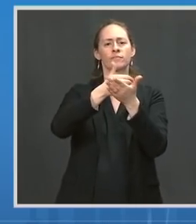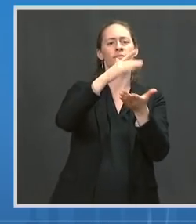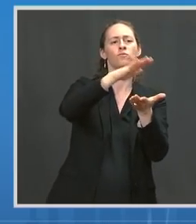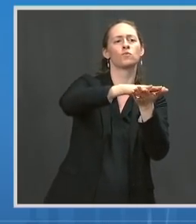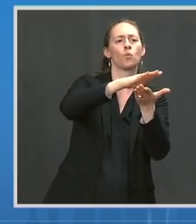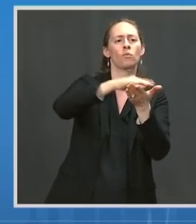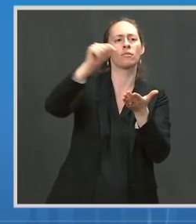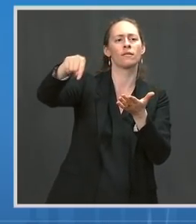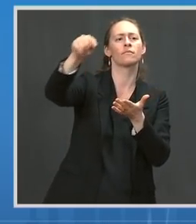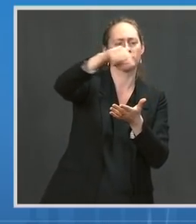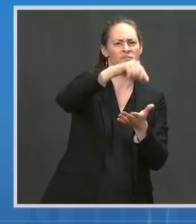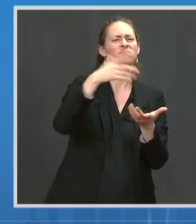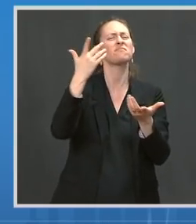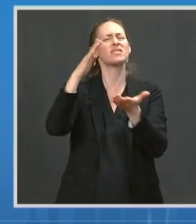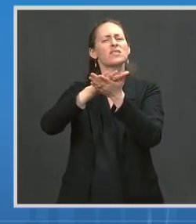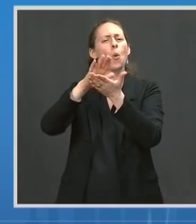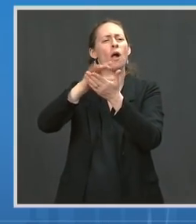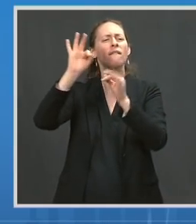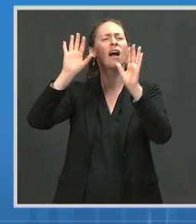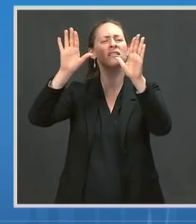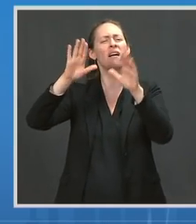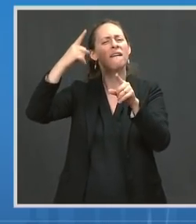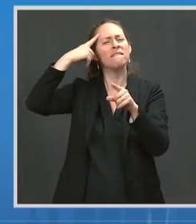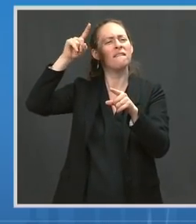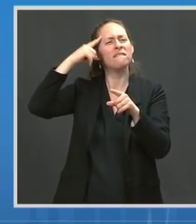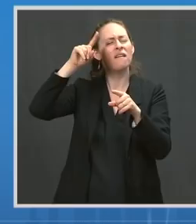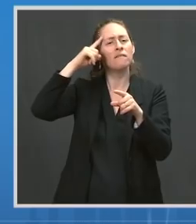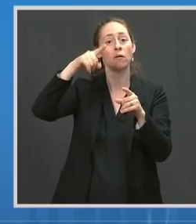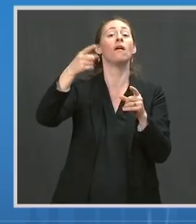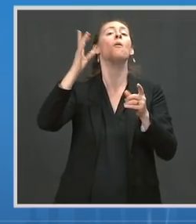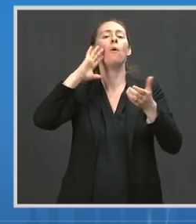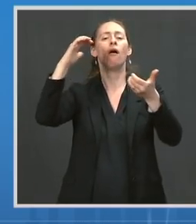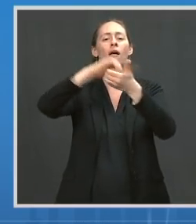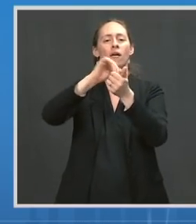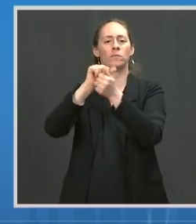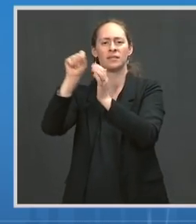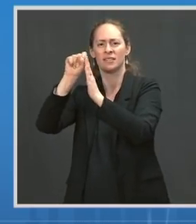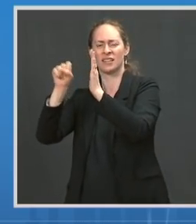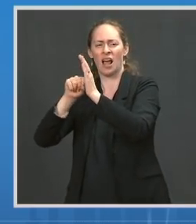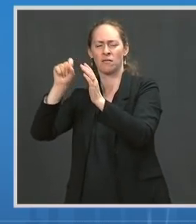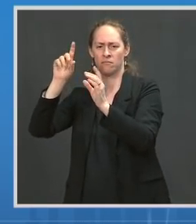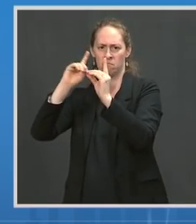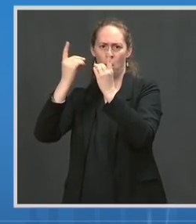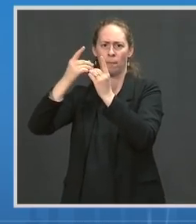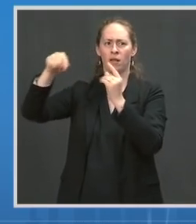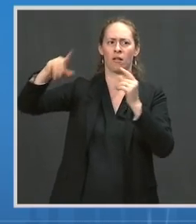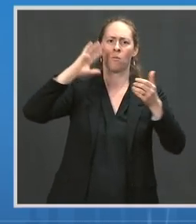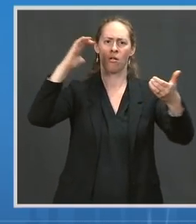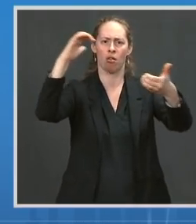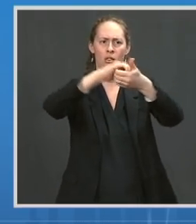between state health departments and academic institutions, and today's funding will fuel cutting-edge research